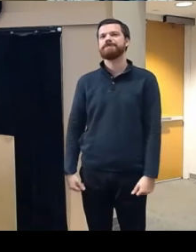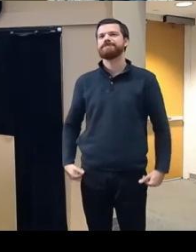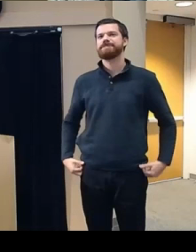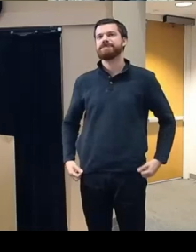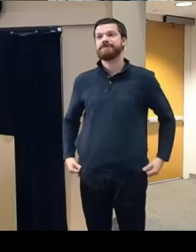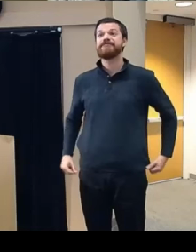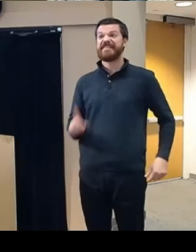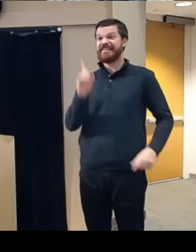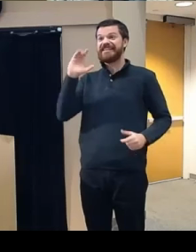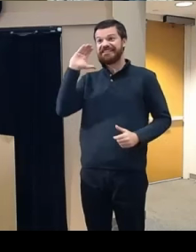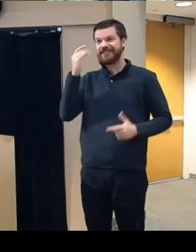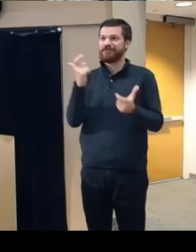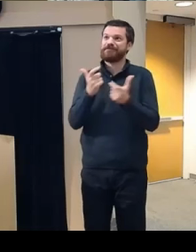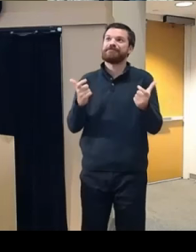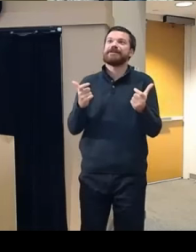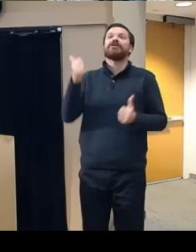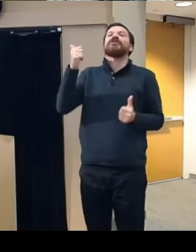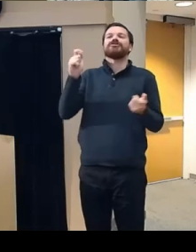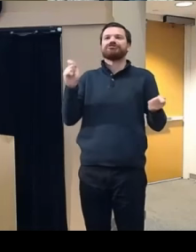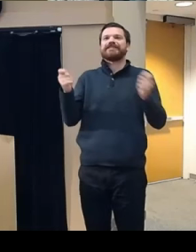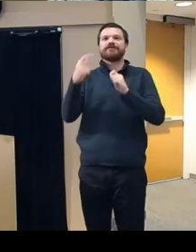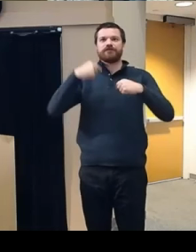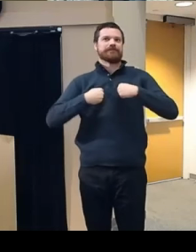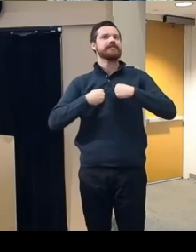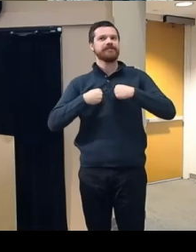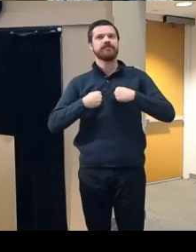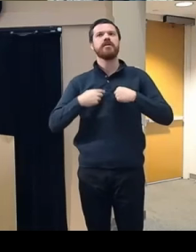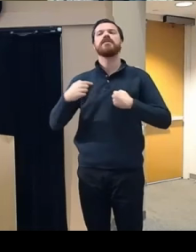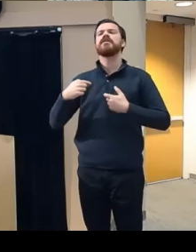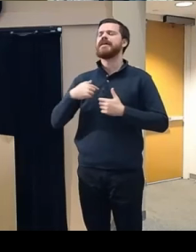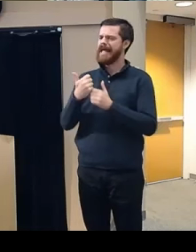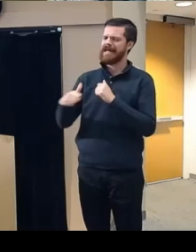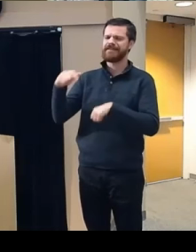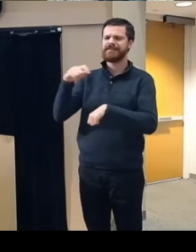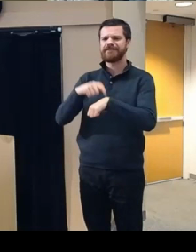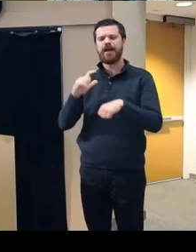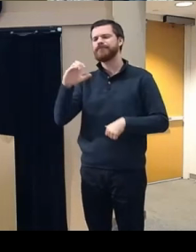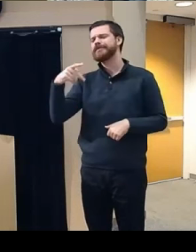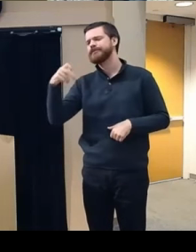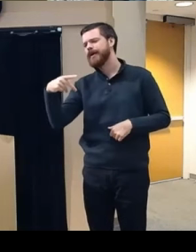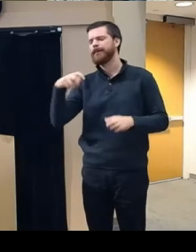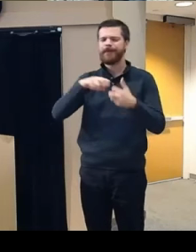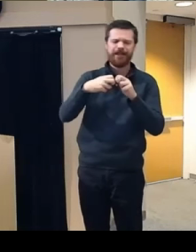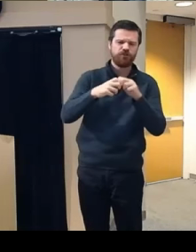bigger uh transition and uh whenever I have these kind of issues in cpab or in impatient unit or